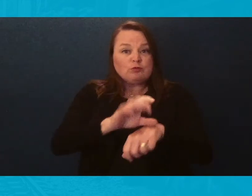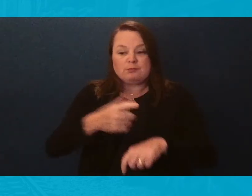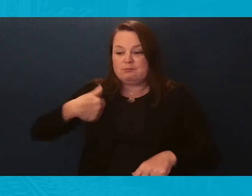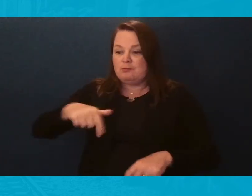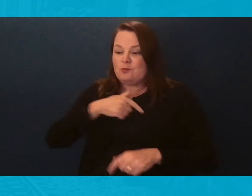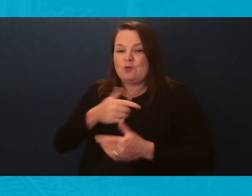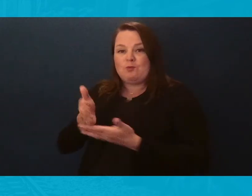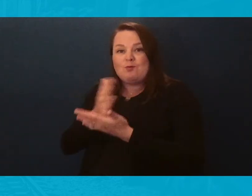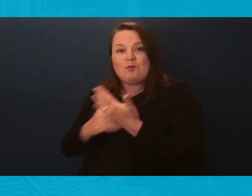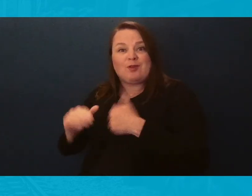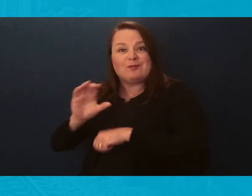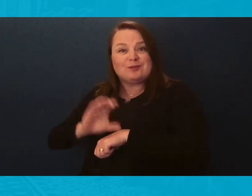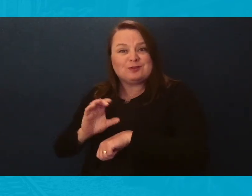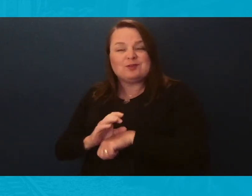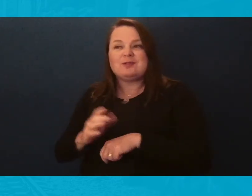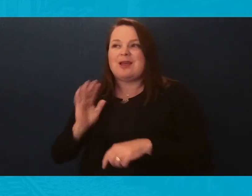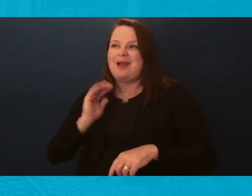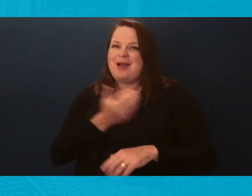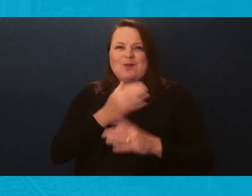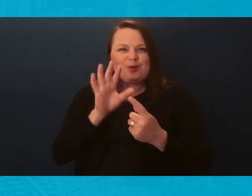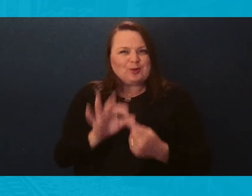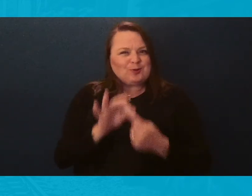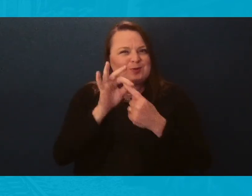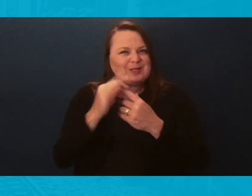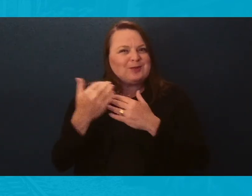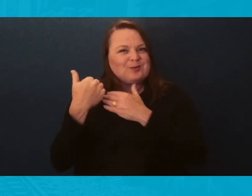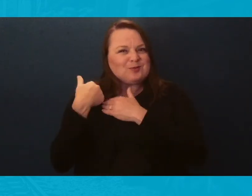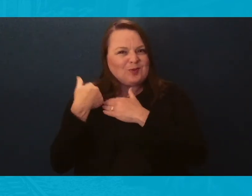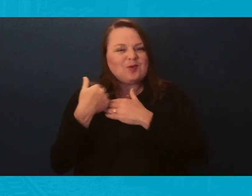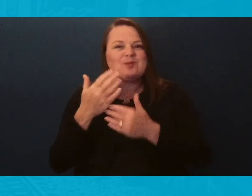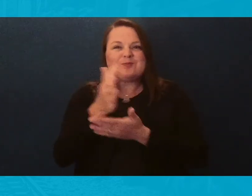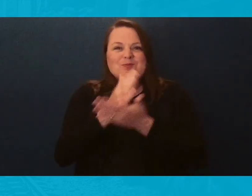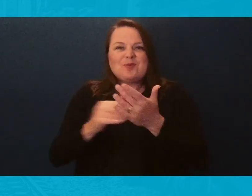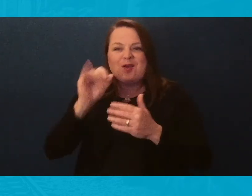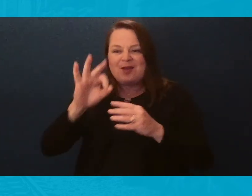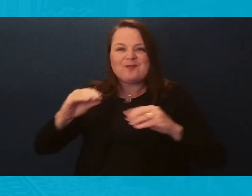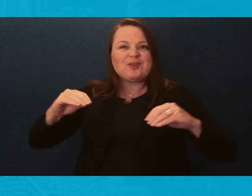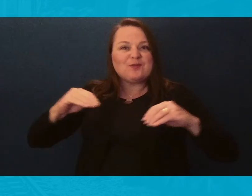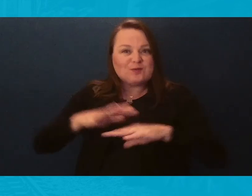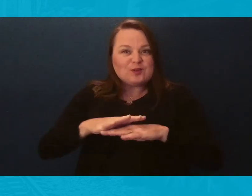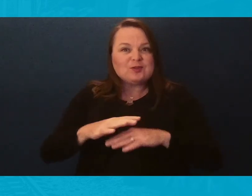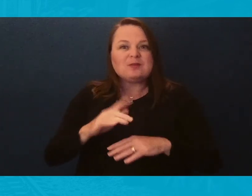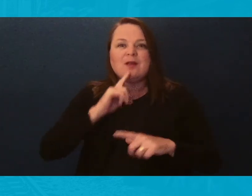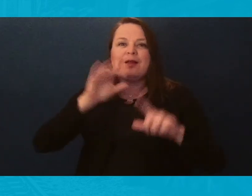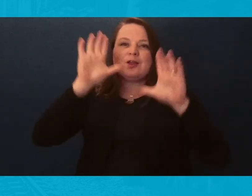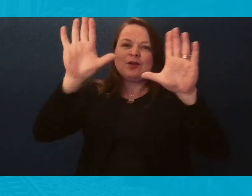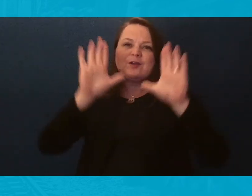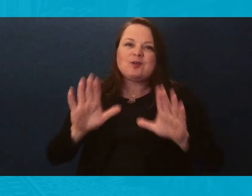with you as a church, with us as part of the church, in this unique role that we have within Converge,